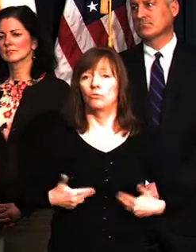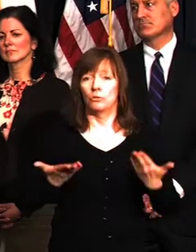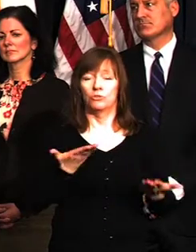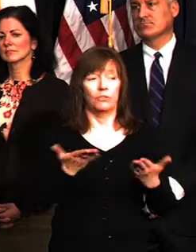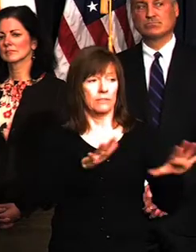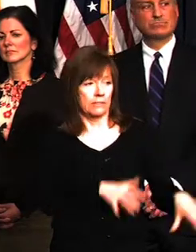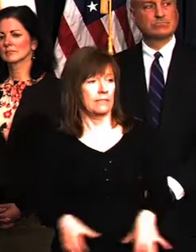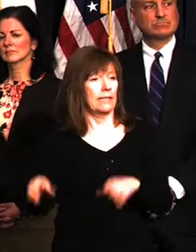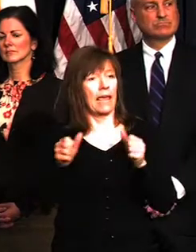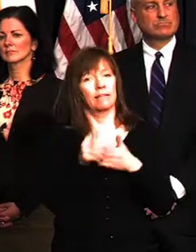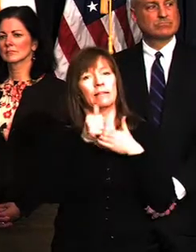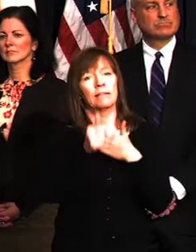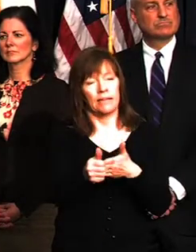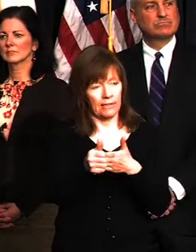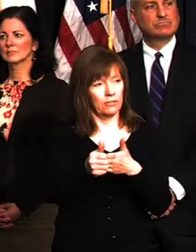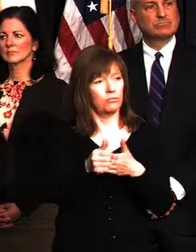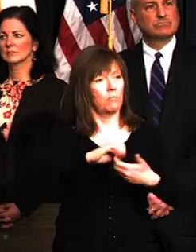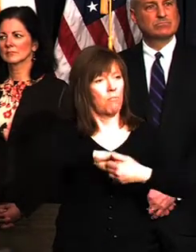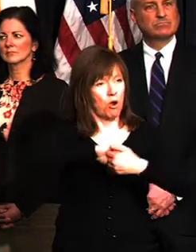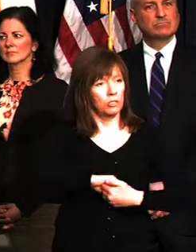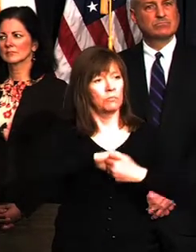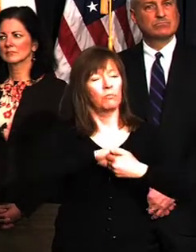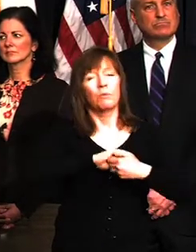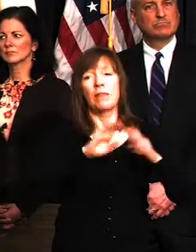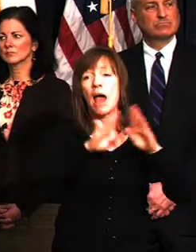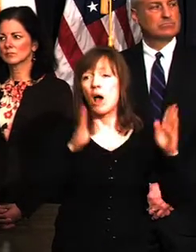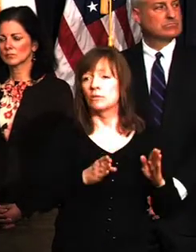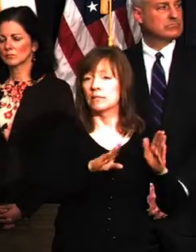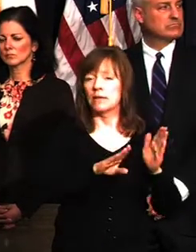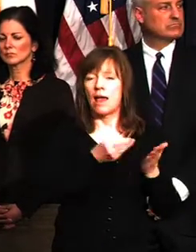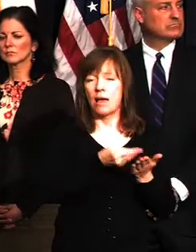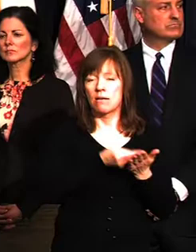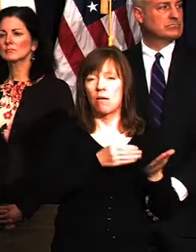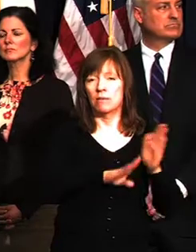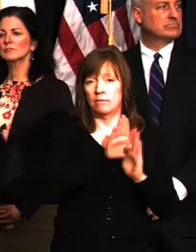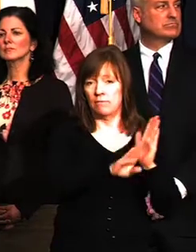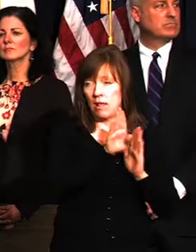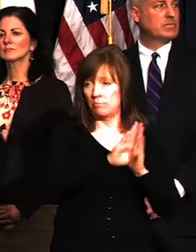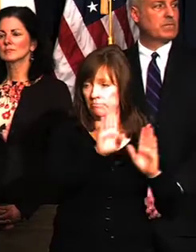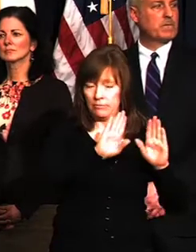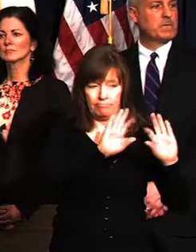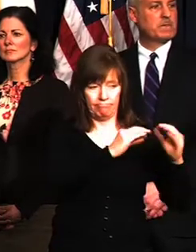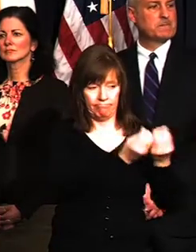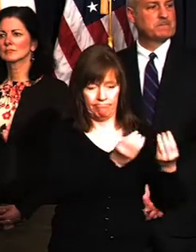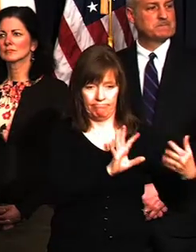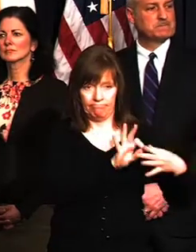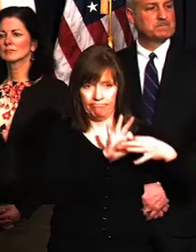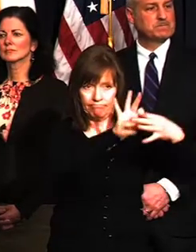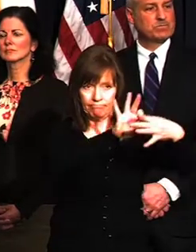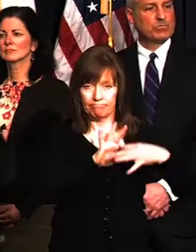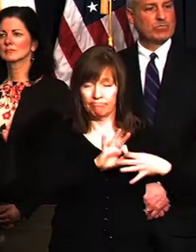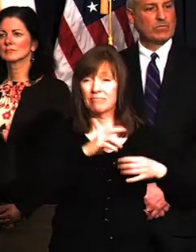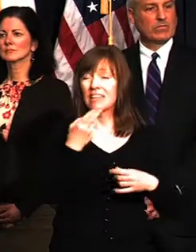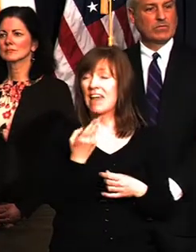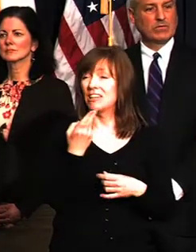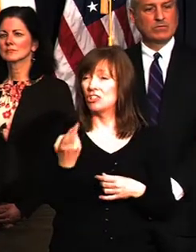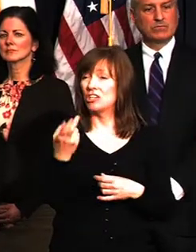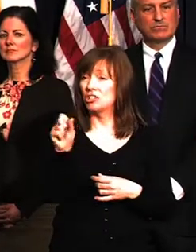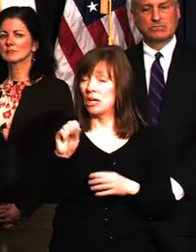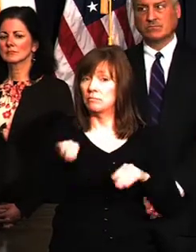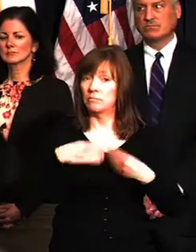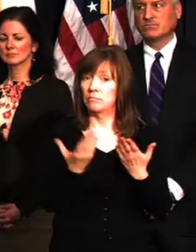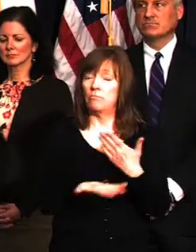of Housing and Economic Development. The reason for having HHS serve as the primary lead